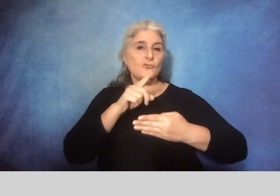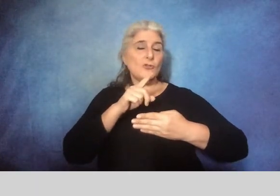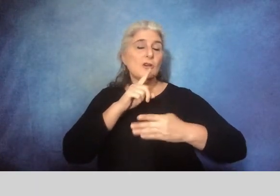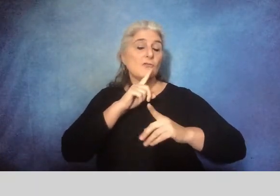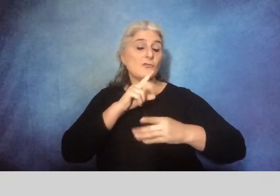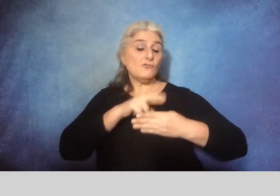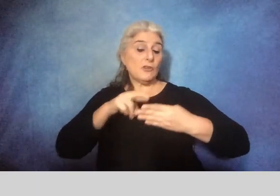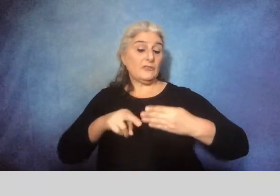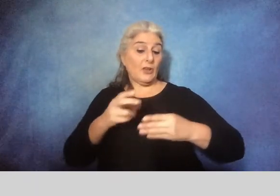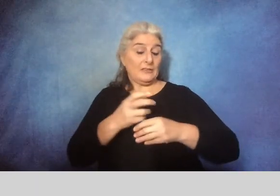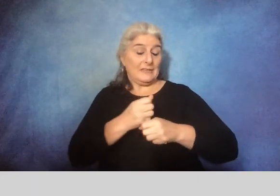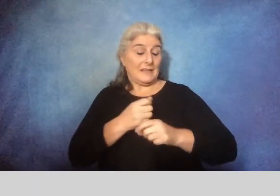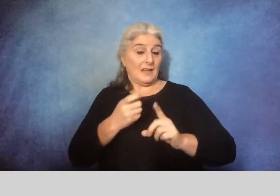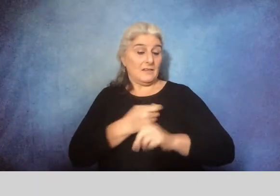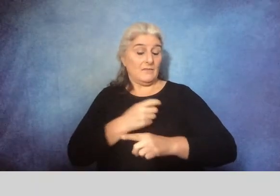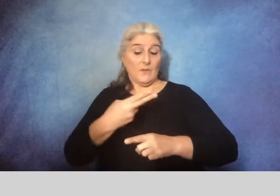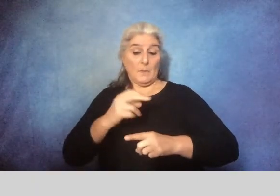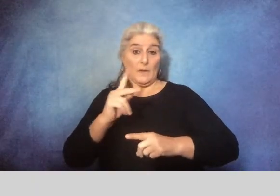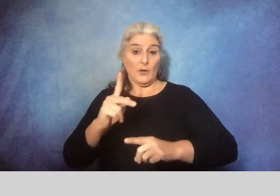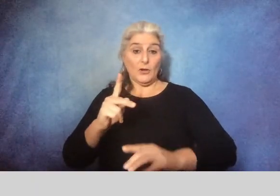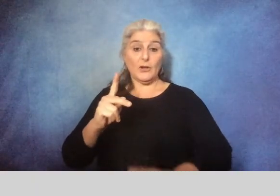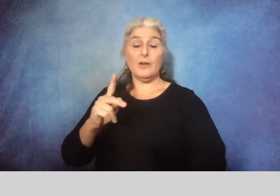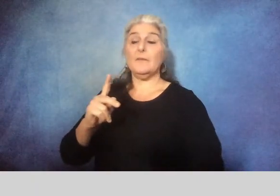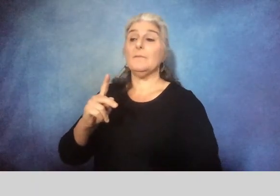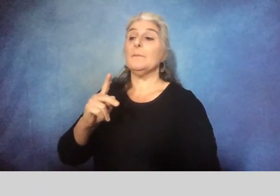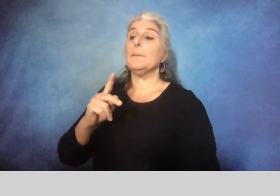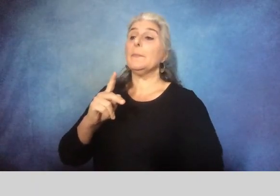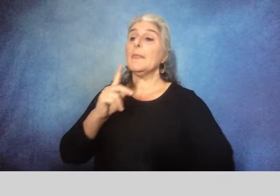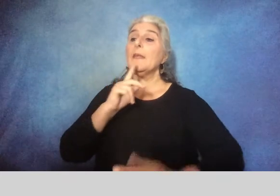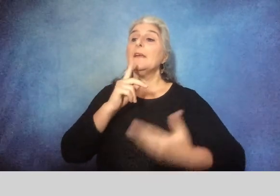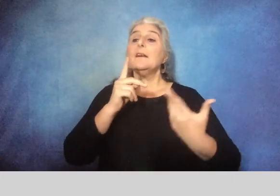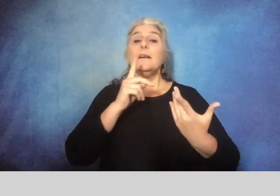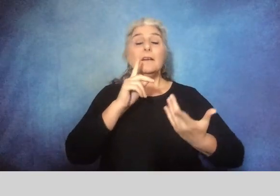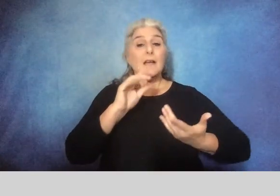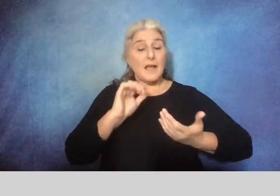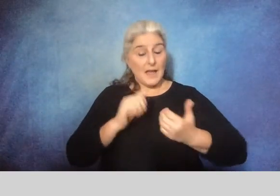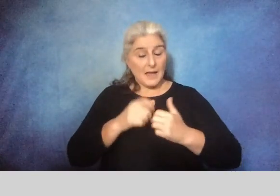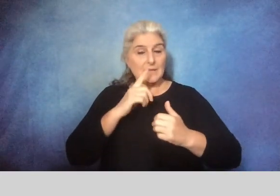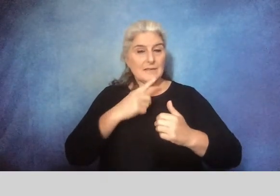received from the hook. As the result, this will help the,